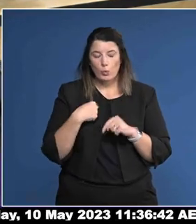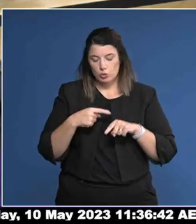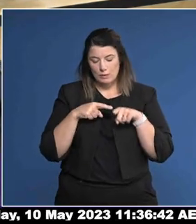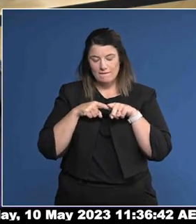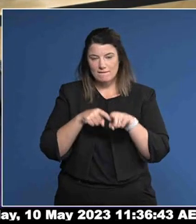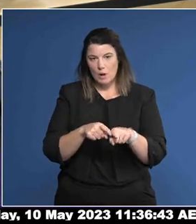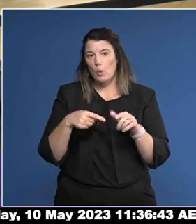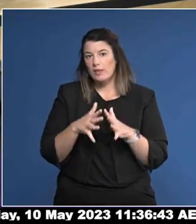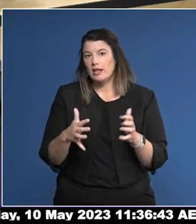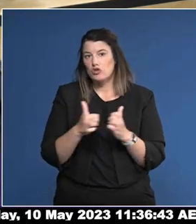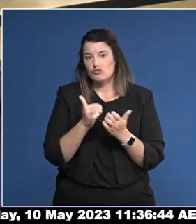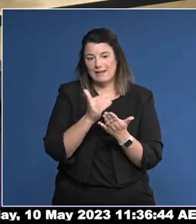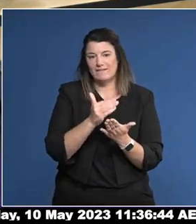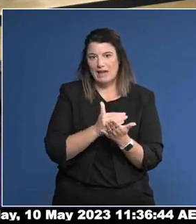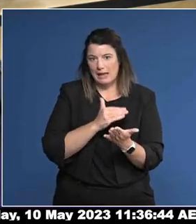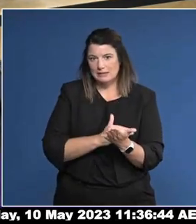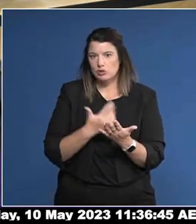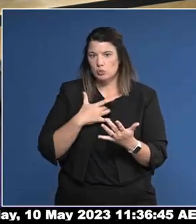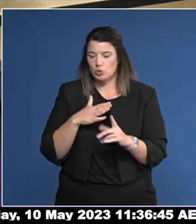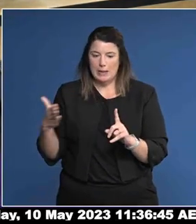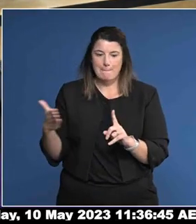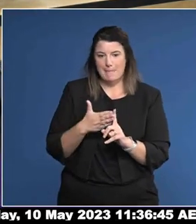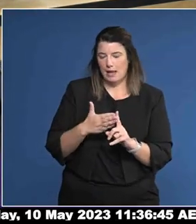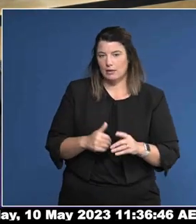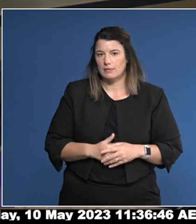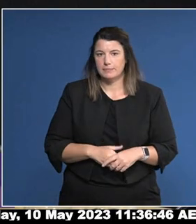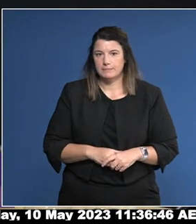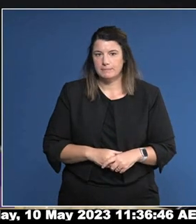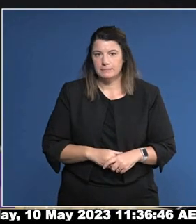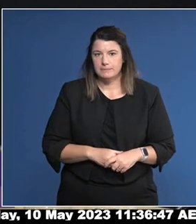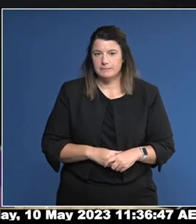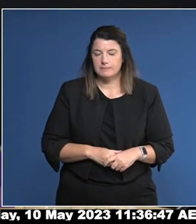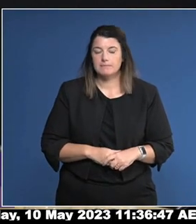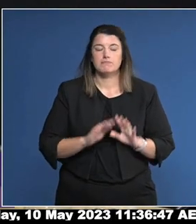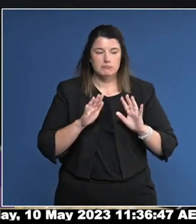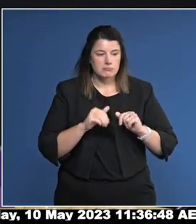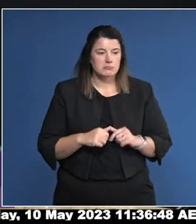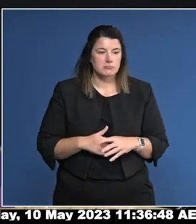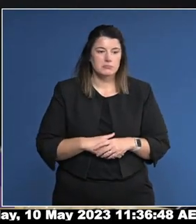agreed facts. COMMISSIONER RYAN: Well, I suppose in your review that you refer to, the